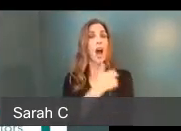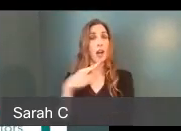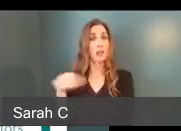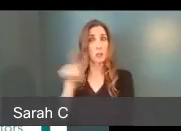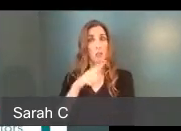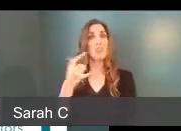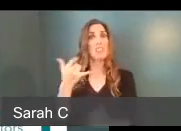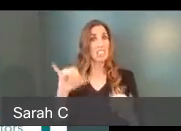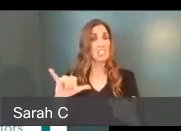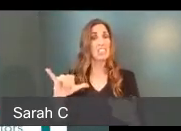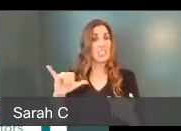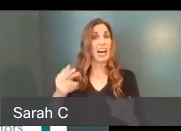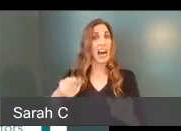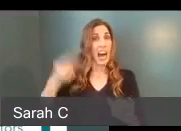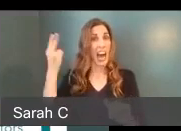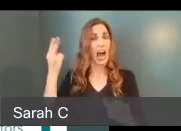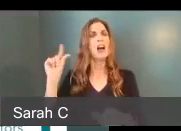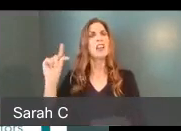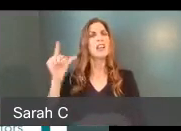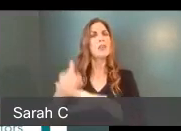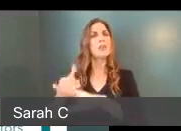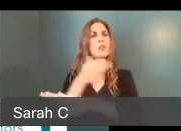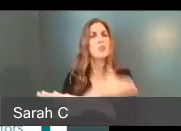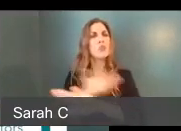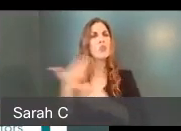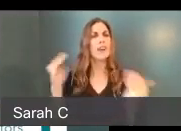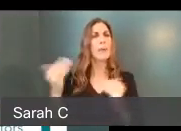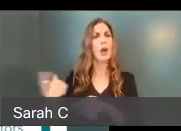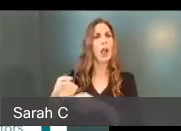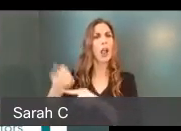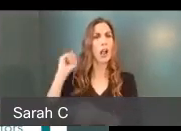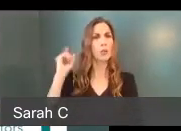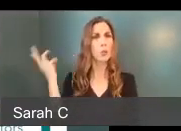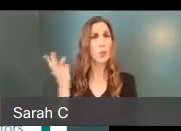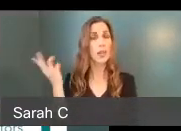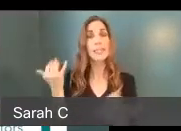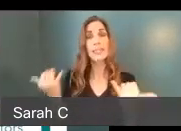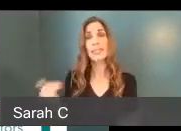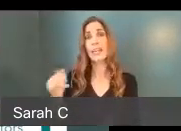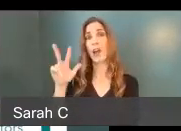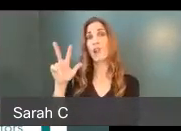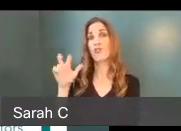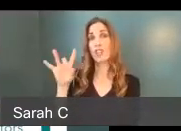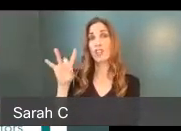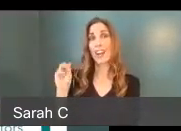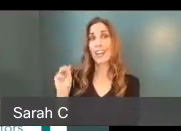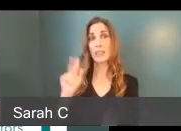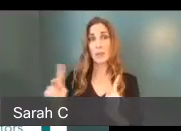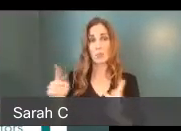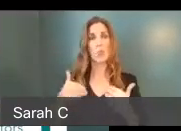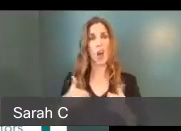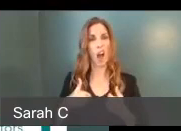improved slightly since last Wednesday. Today 380 individuals with COVID-19 are hospitalized